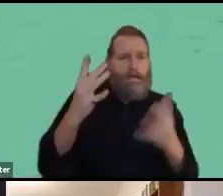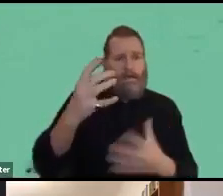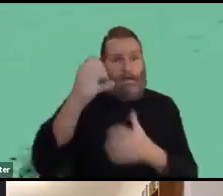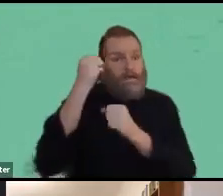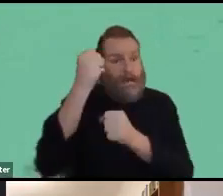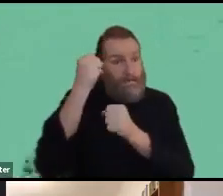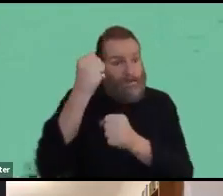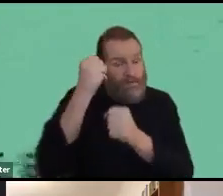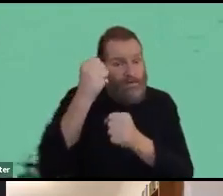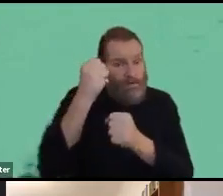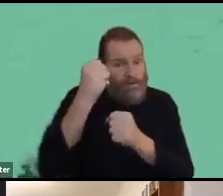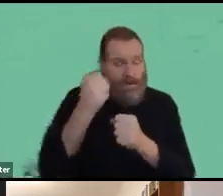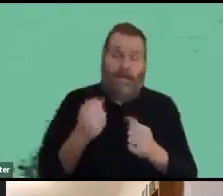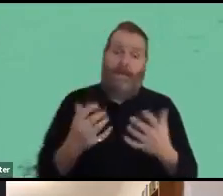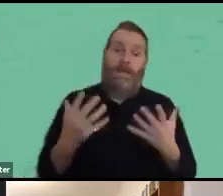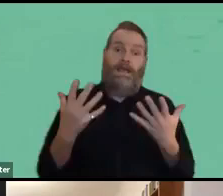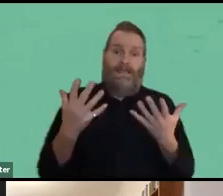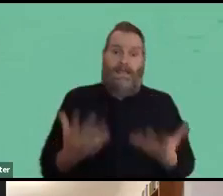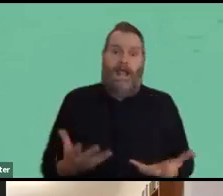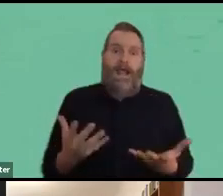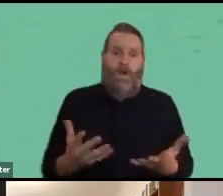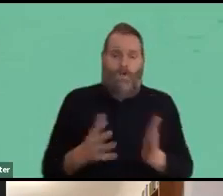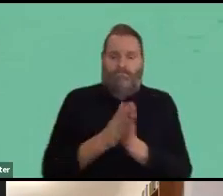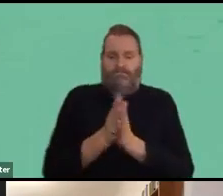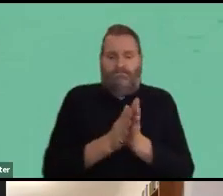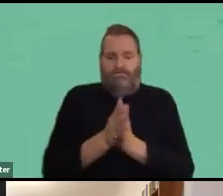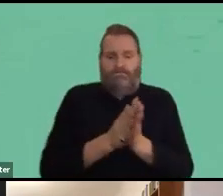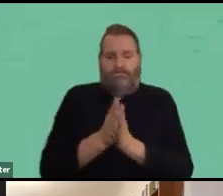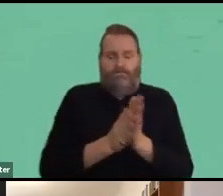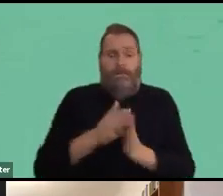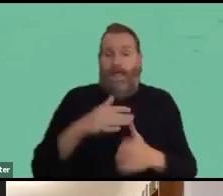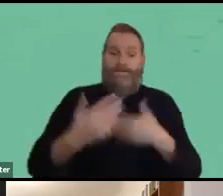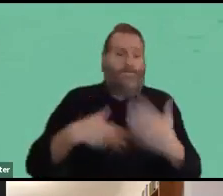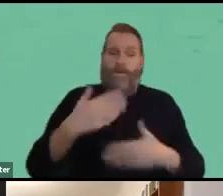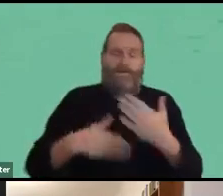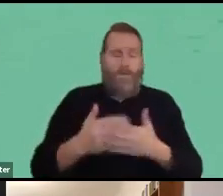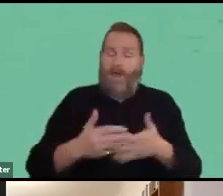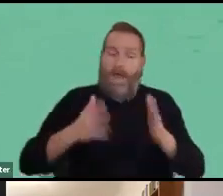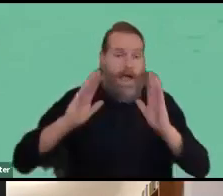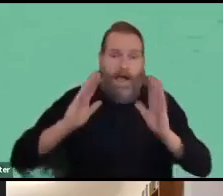with a bit more about this about how we can take this forward I know there's many MPs in parliament